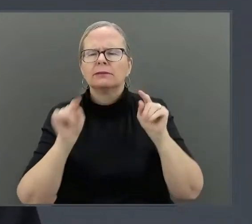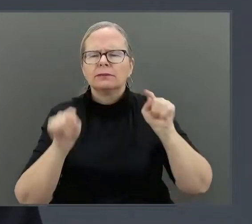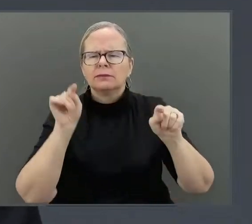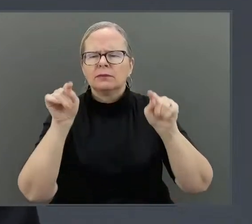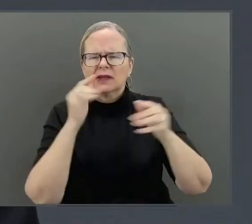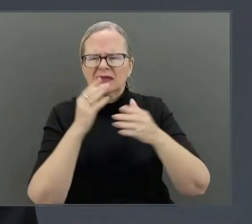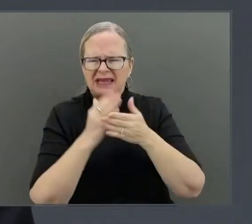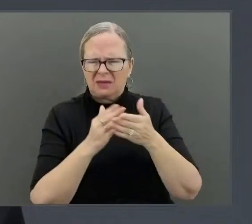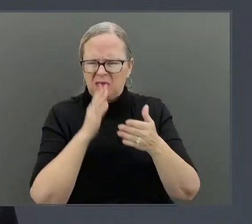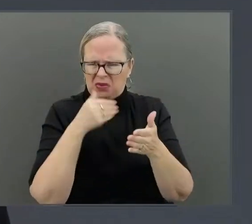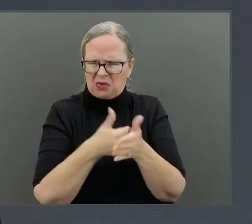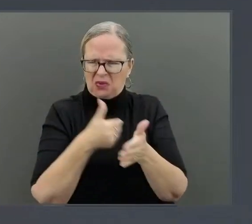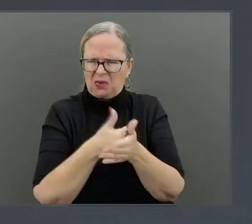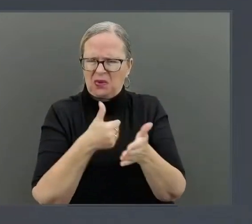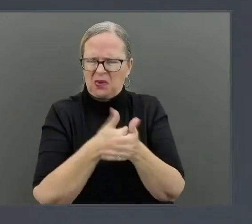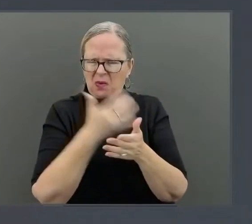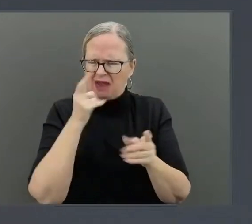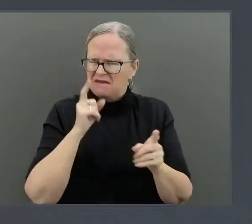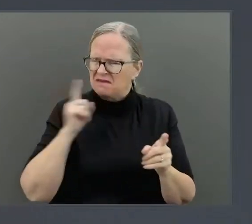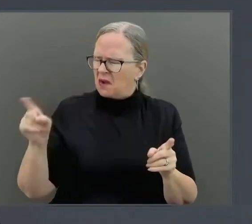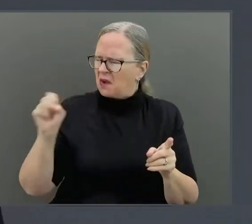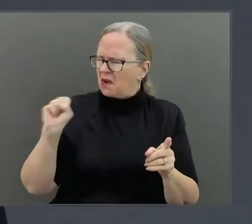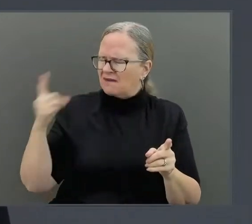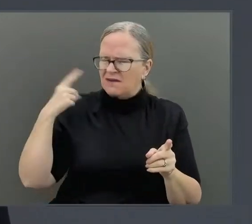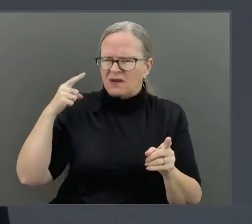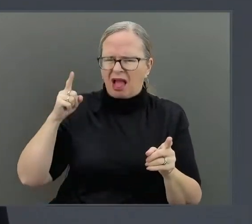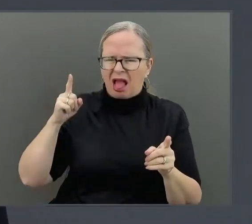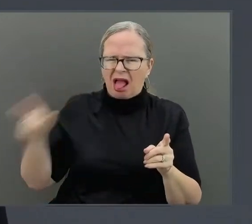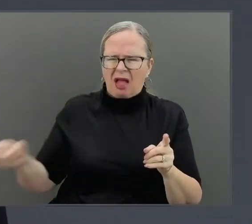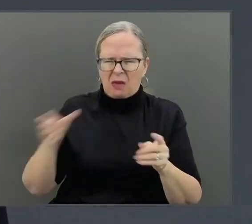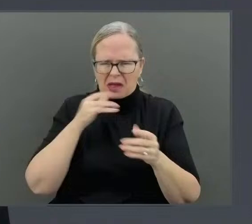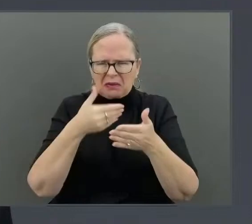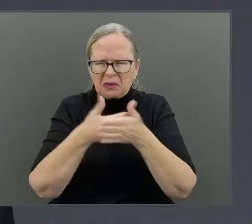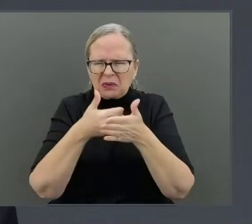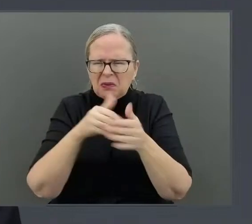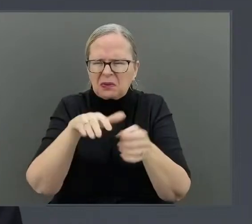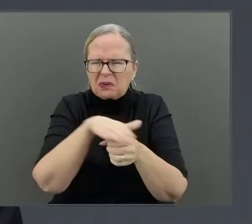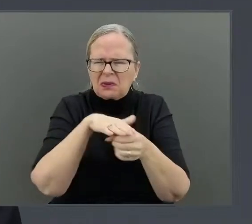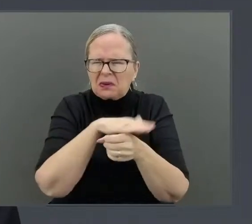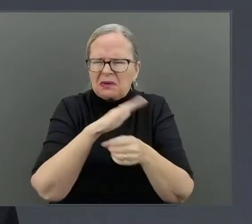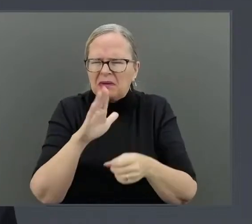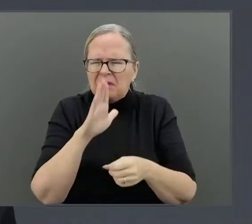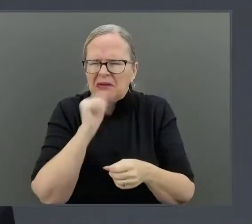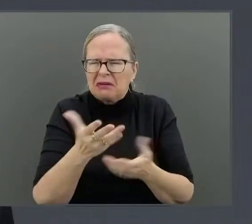the pipe from San Diego met all of the technical speci spe ifications for water pipe there are many